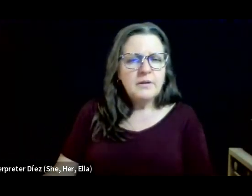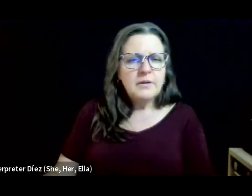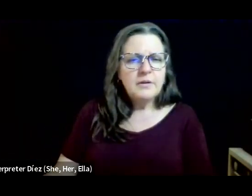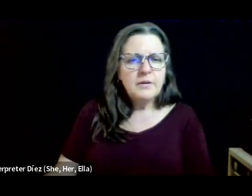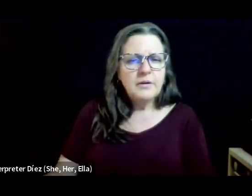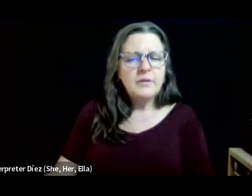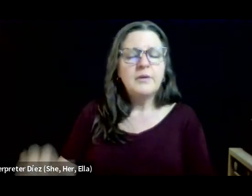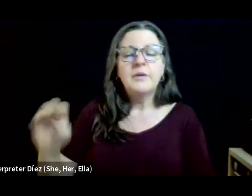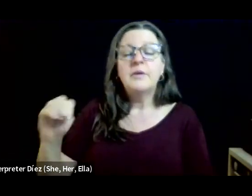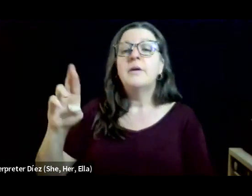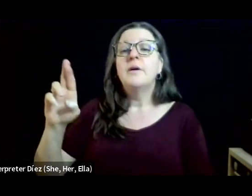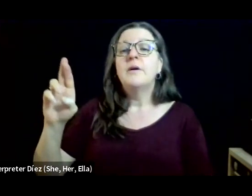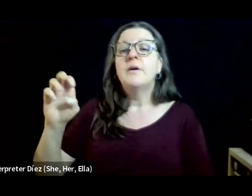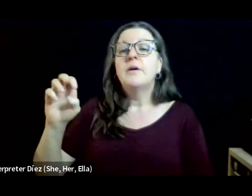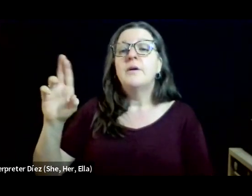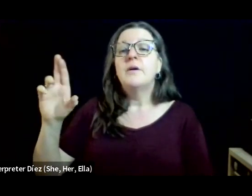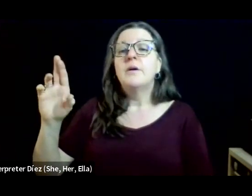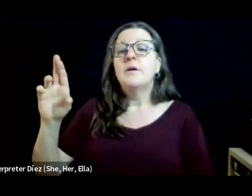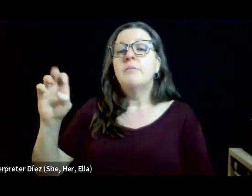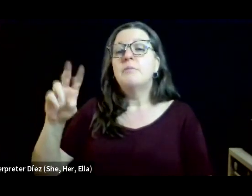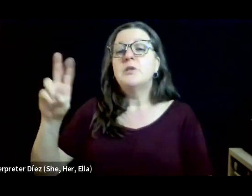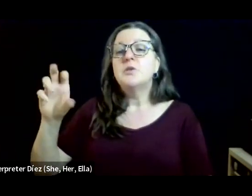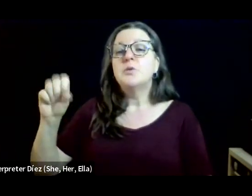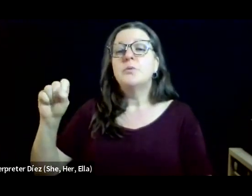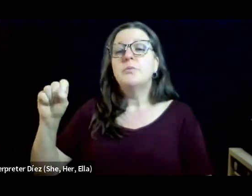So Mr. Rives, those, um, the Facilities Use Requests.